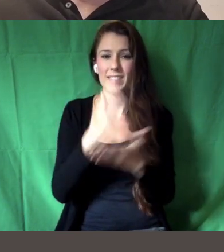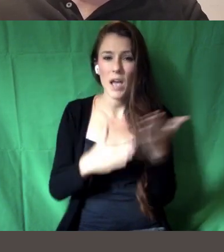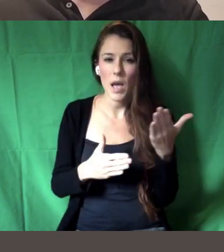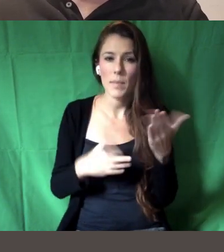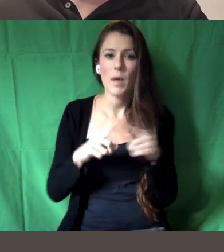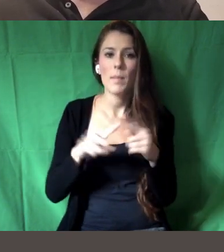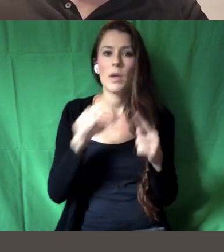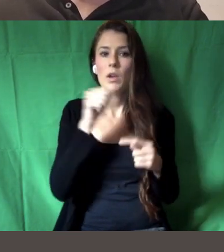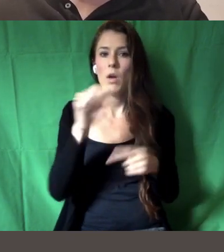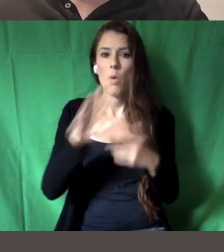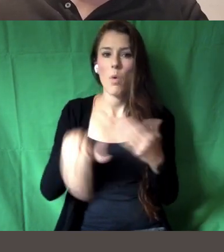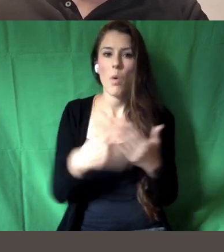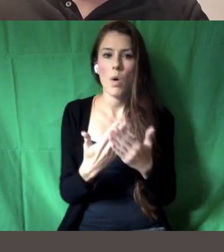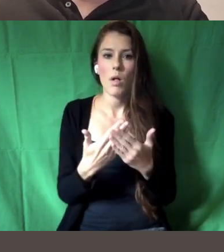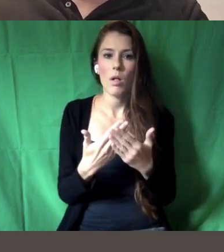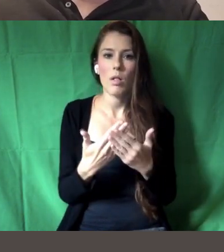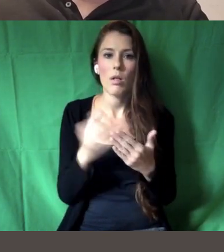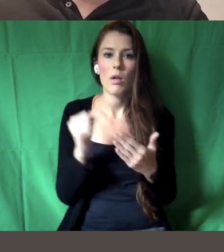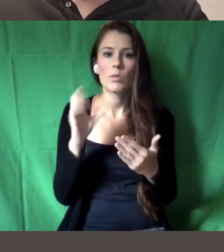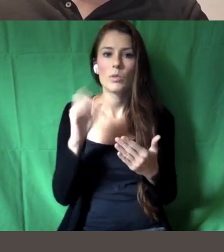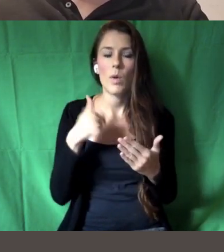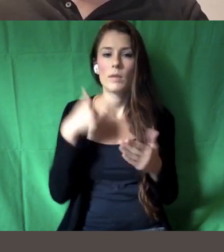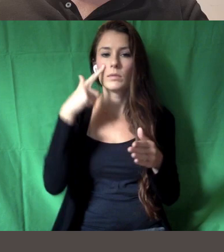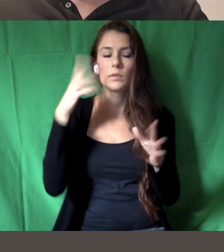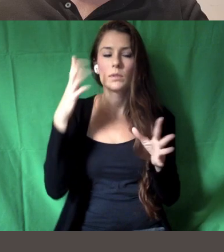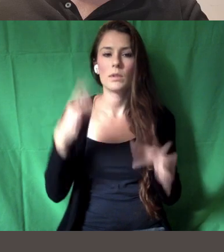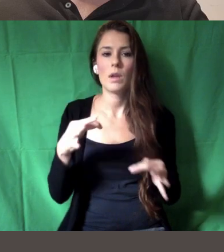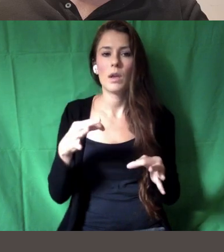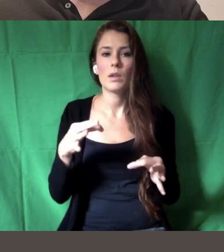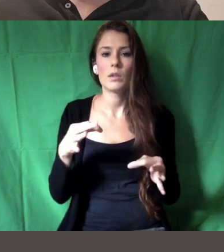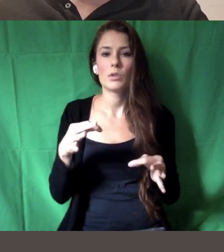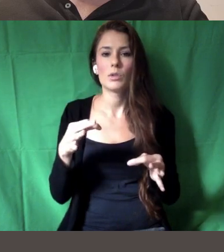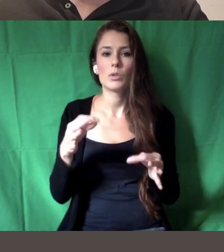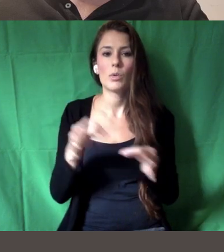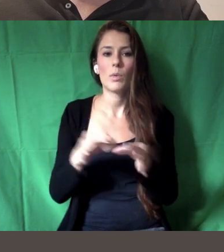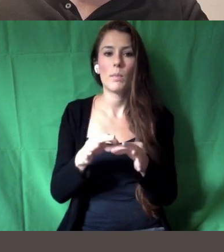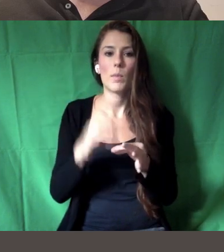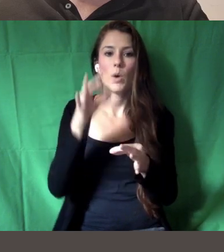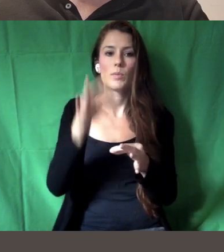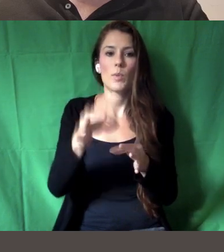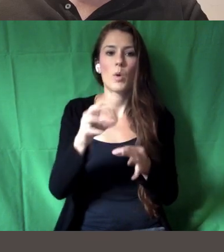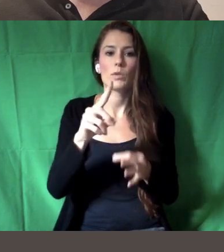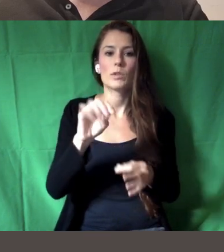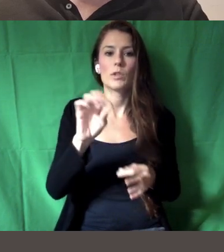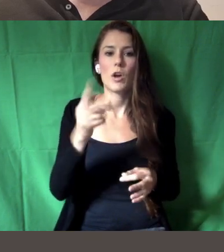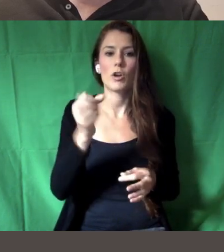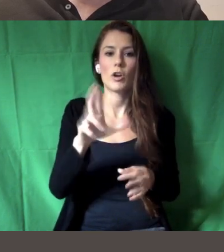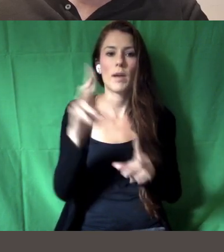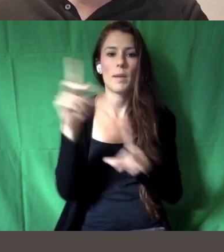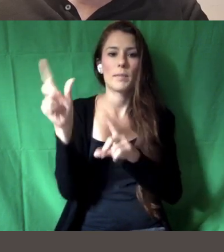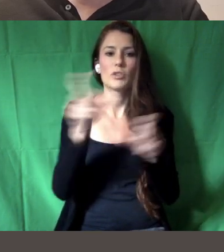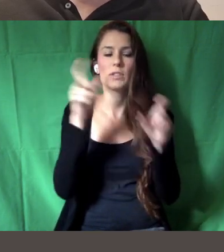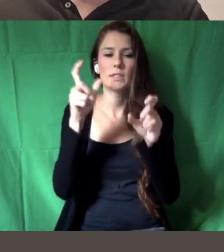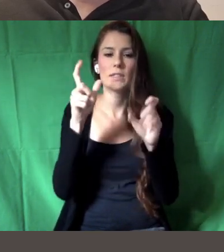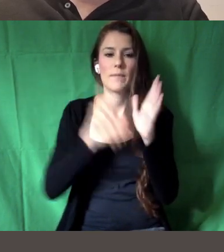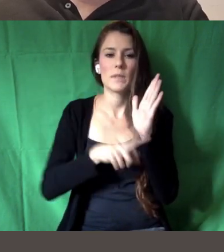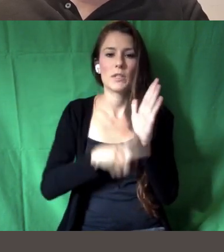but not all of them and therefore I decided to postpone Docker images investigation and to run